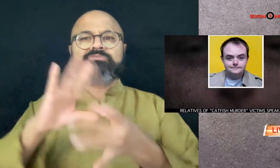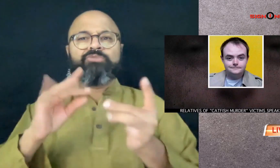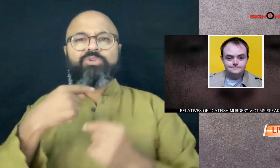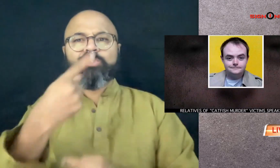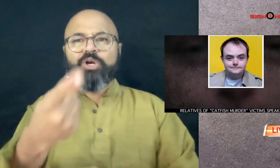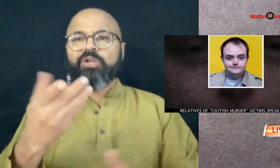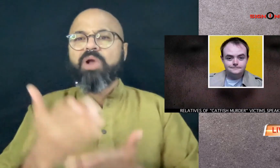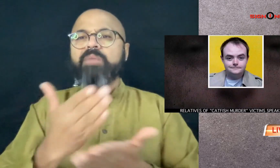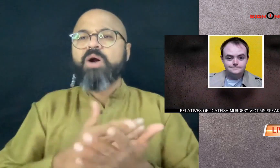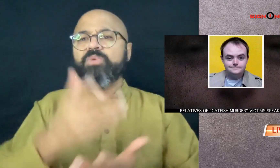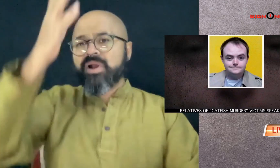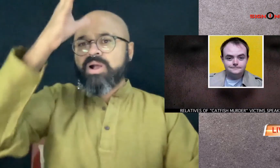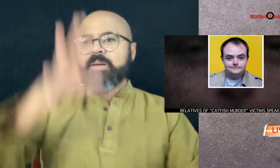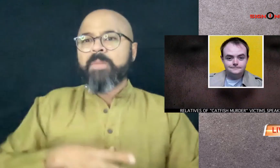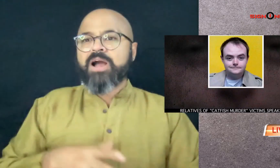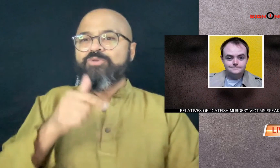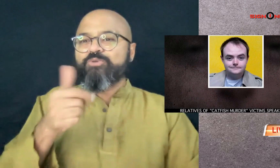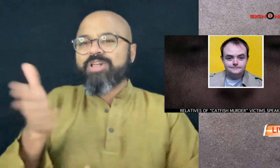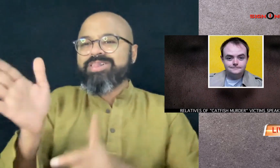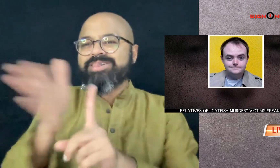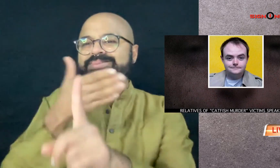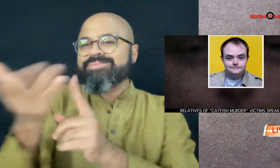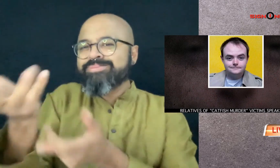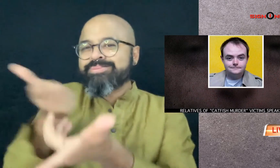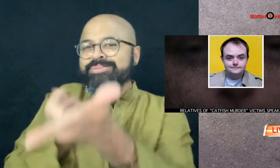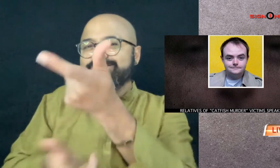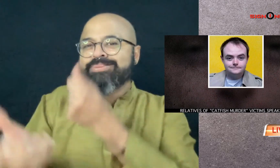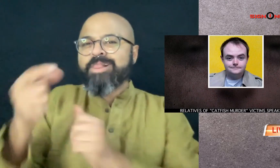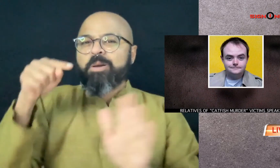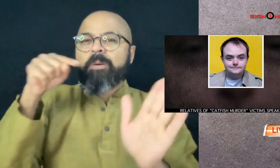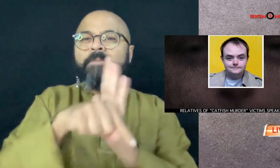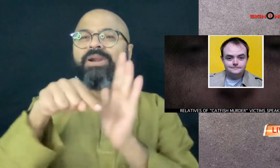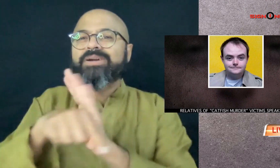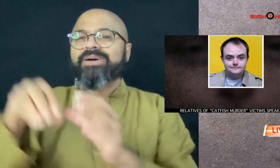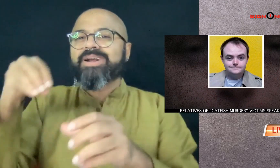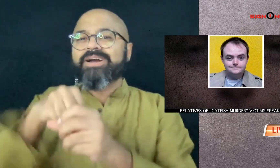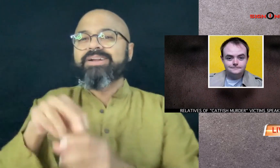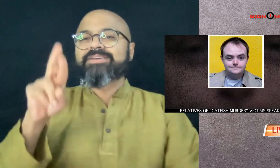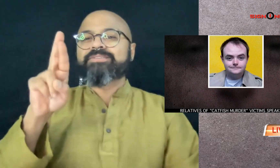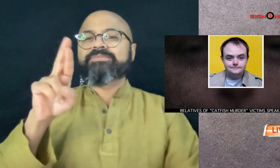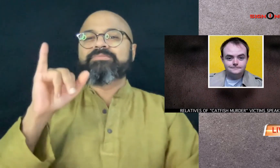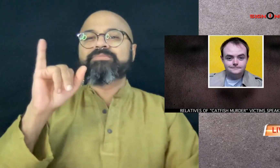earlier this week we told you about the man involved in the catfishing murders in Riverside